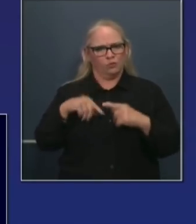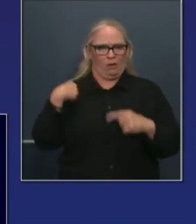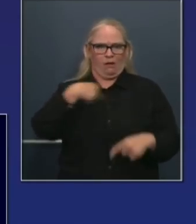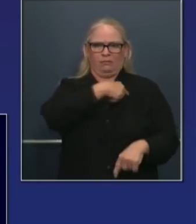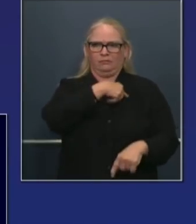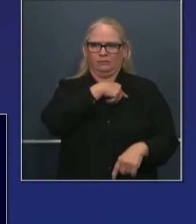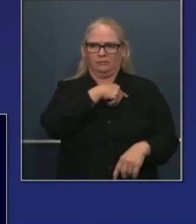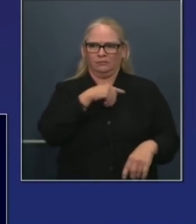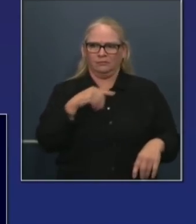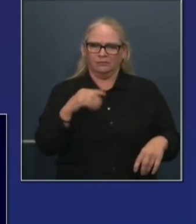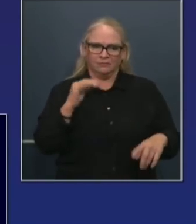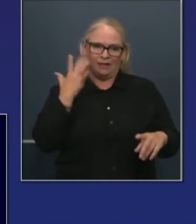OF THEIR INCREDIBLE